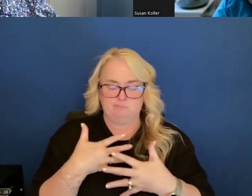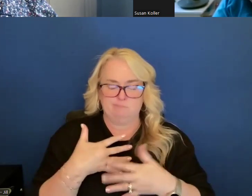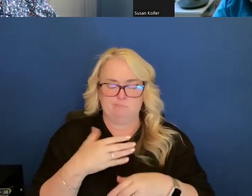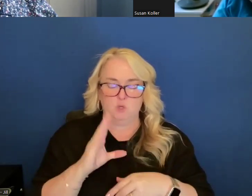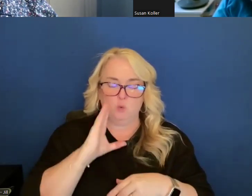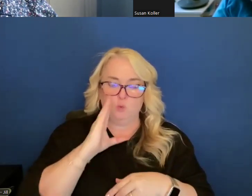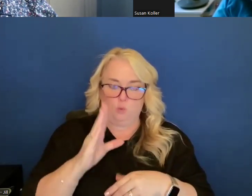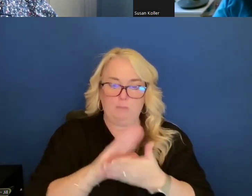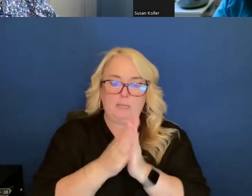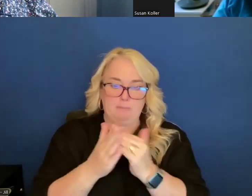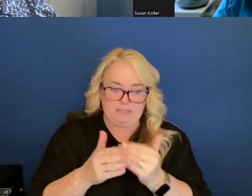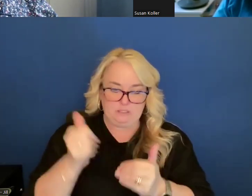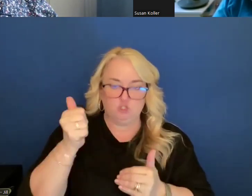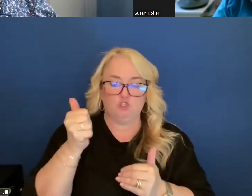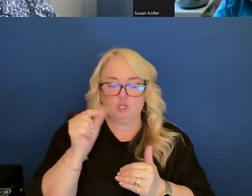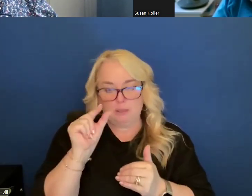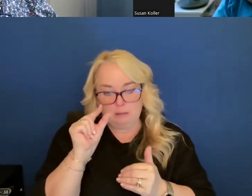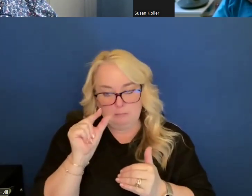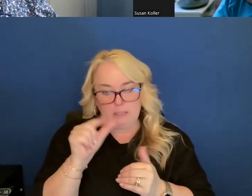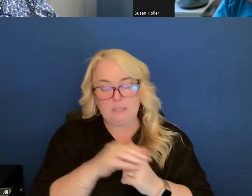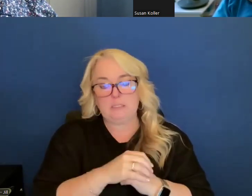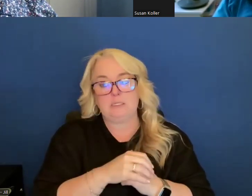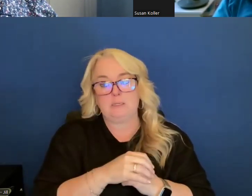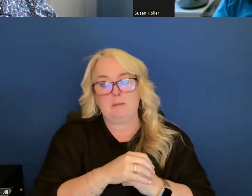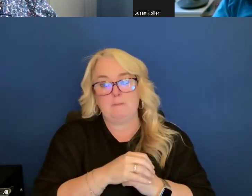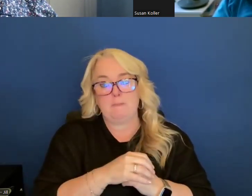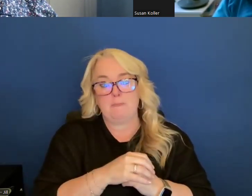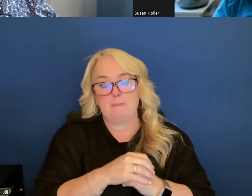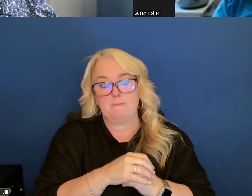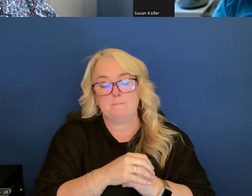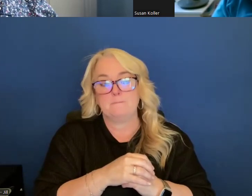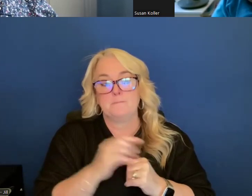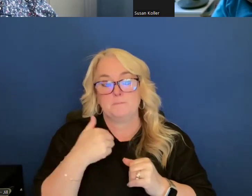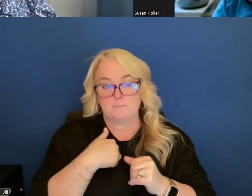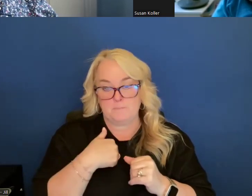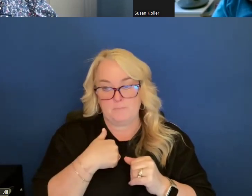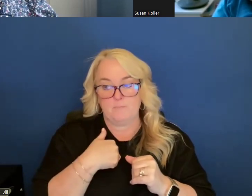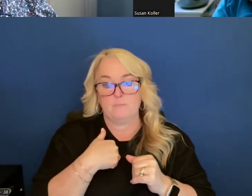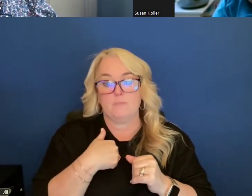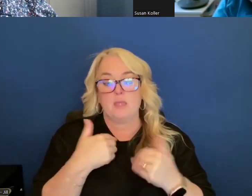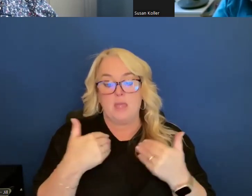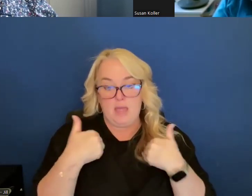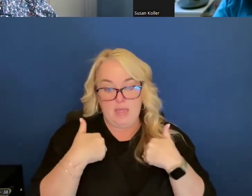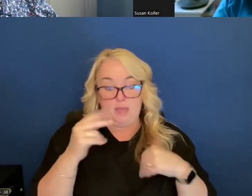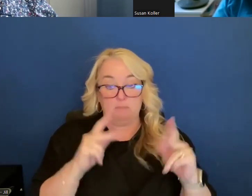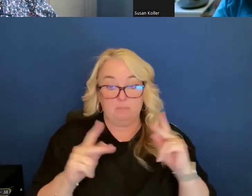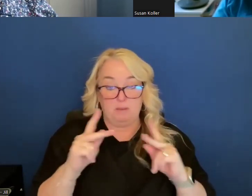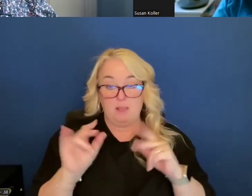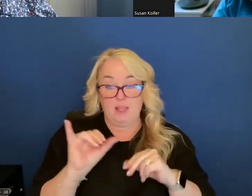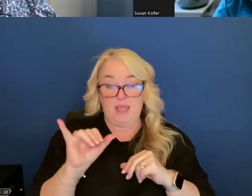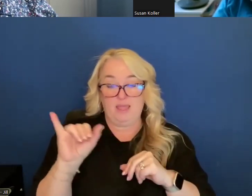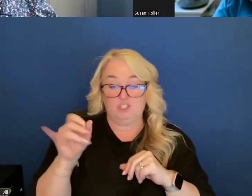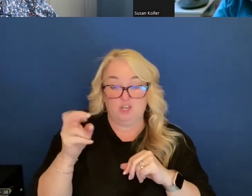easier, mildly. And I had, I had people like Jennifer, and at